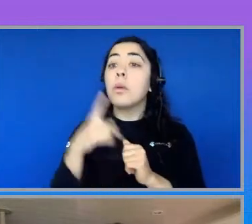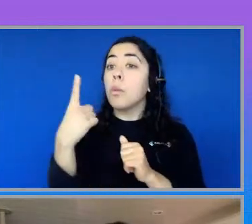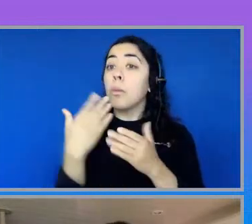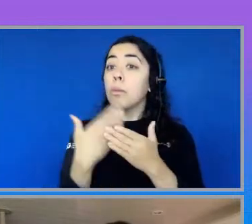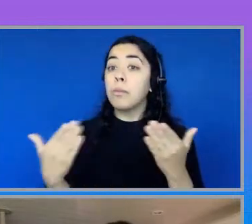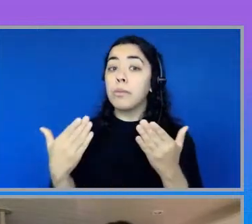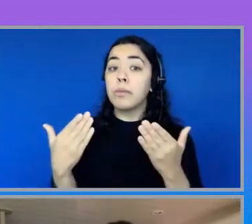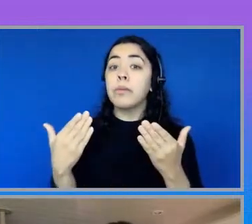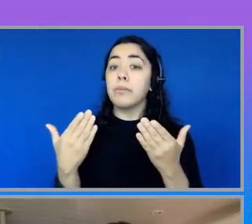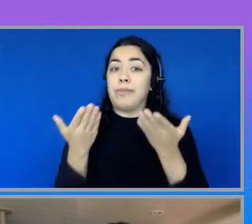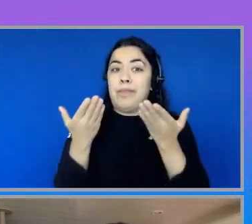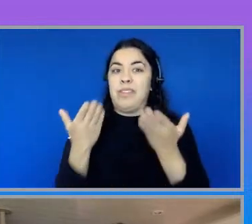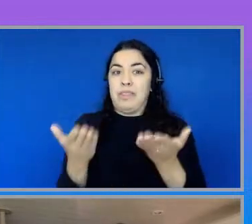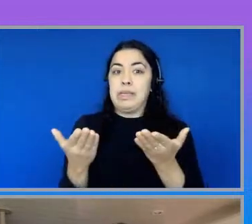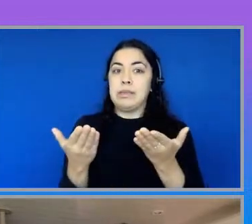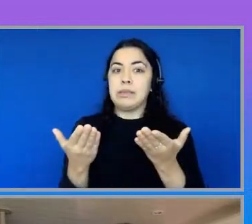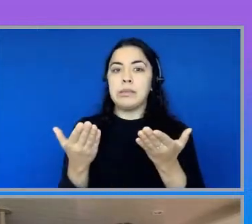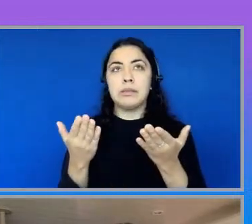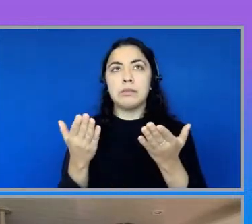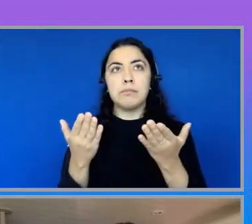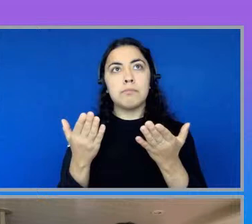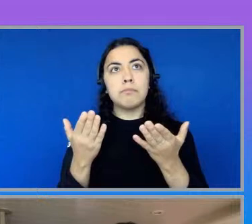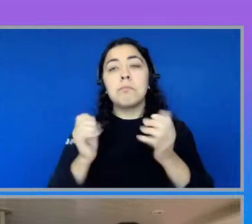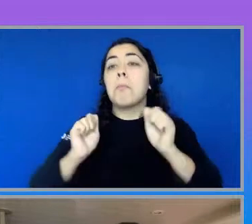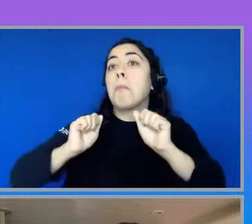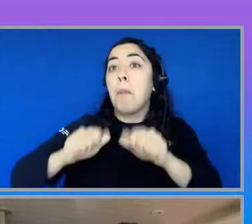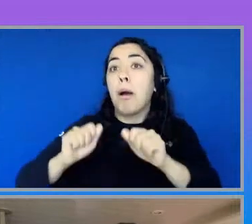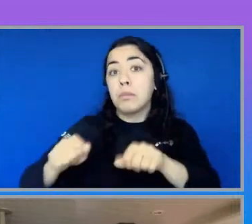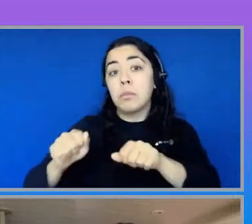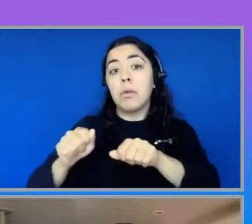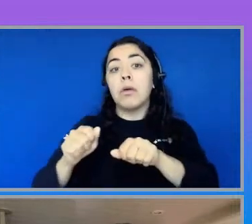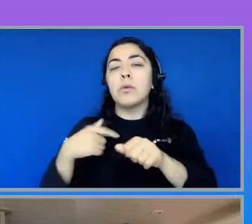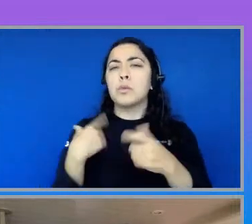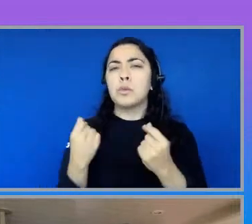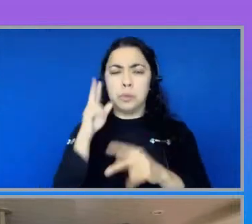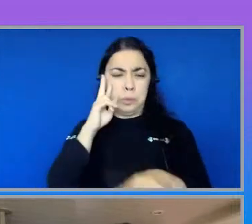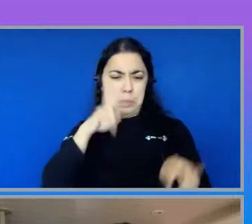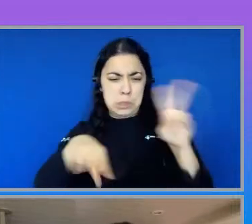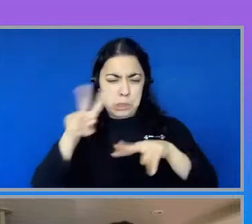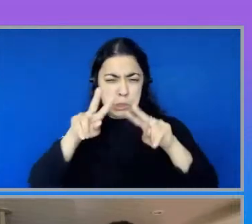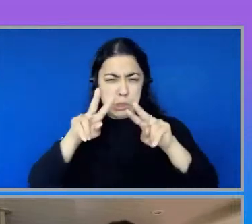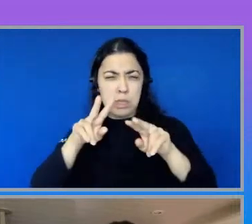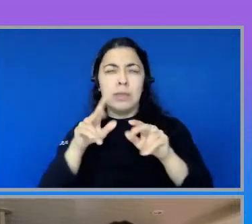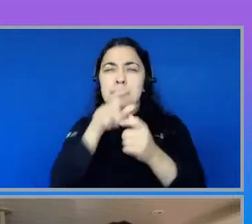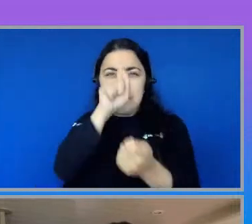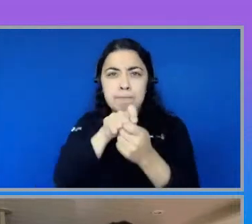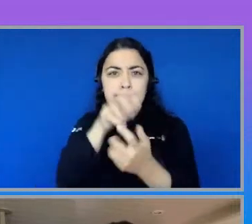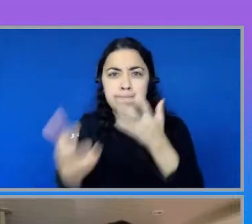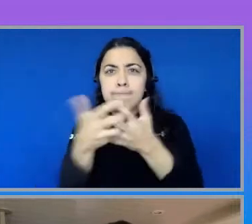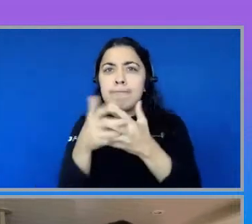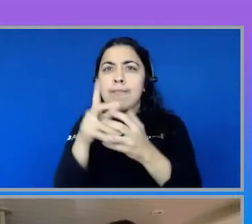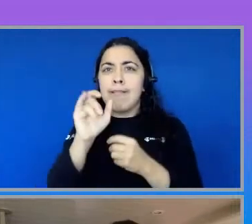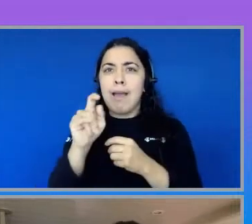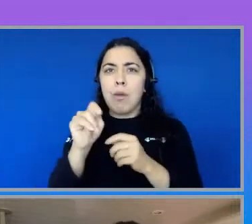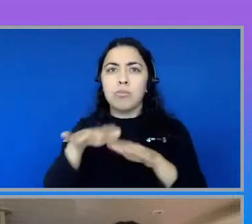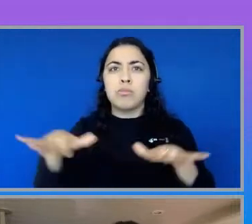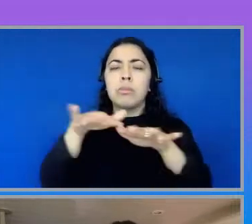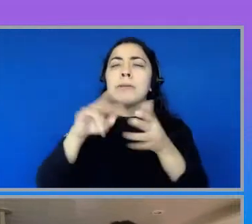things that makes this kind of care possible is that we're scoping this to particular